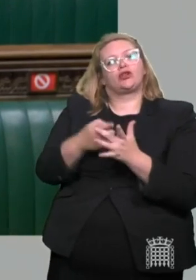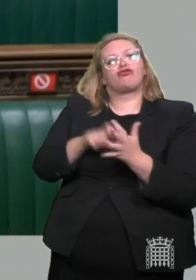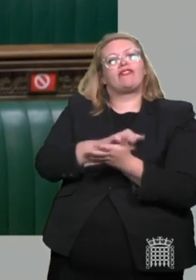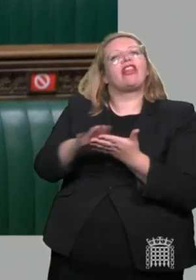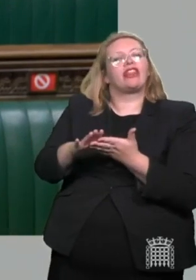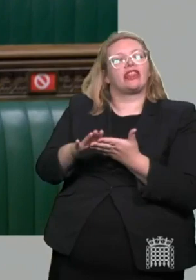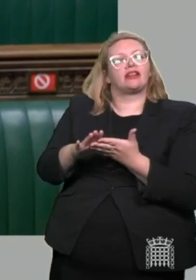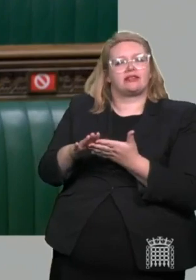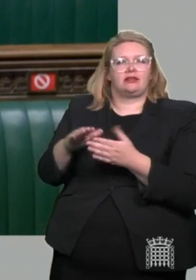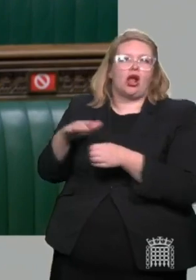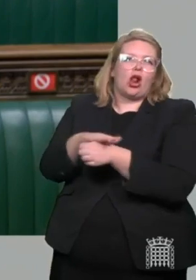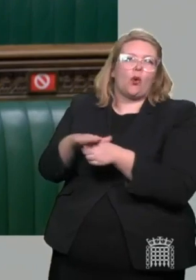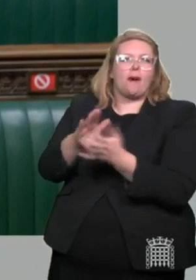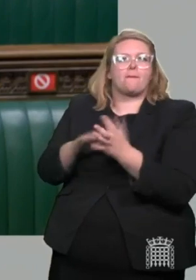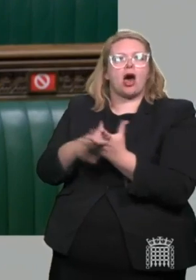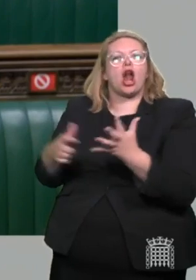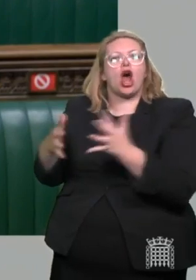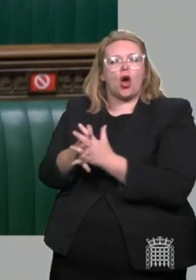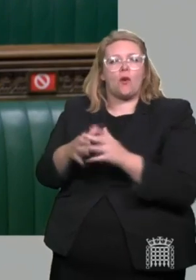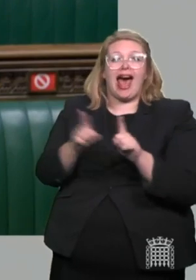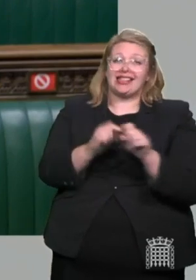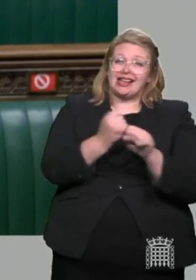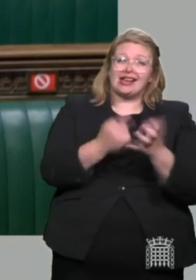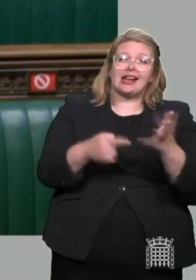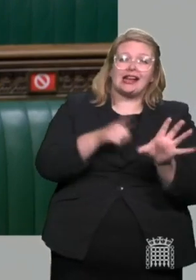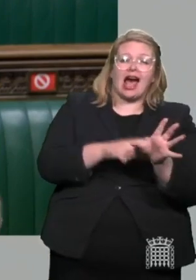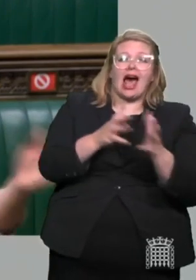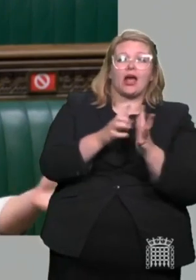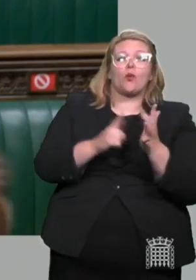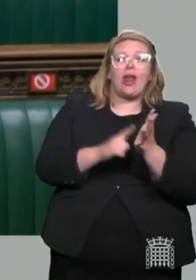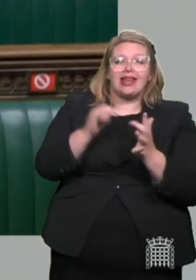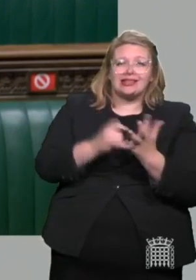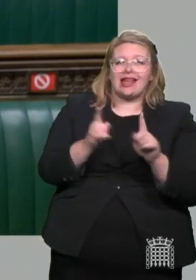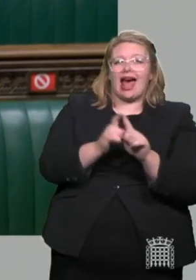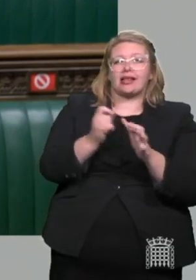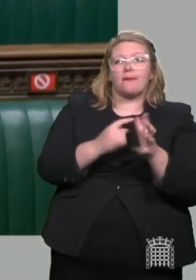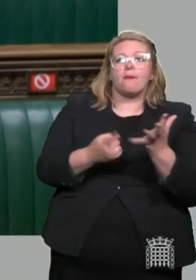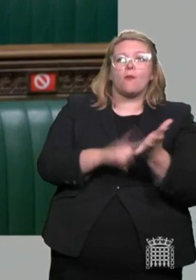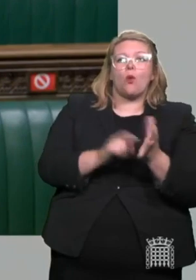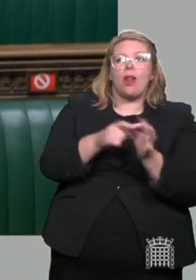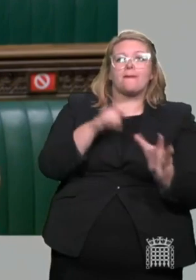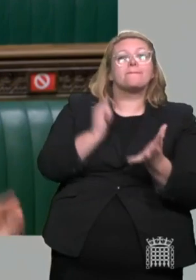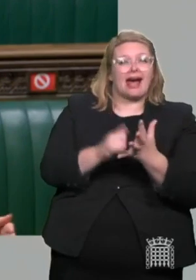and Paul Bass who have been volunteering alongside Denham community health centre? And thank you for